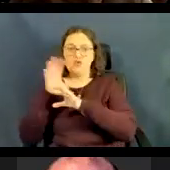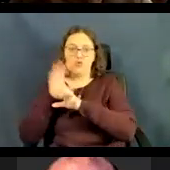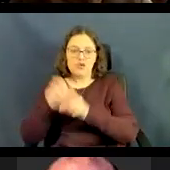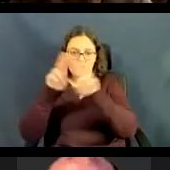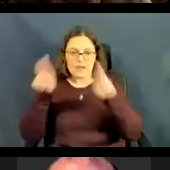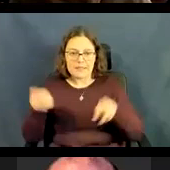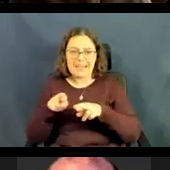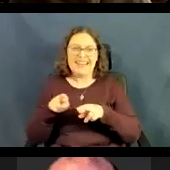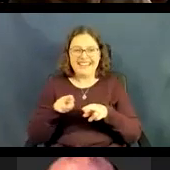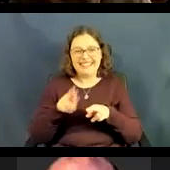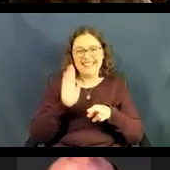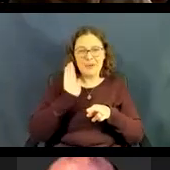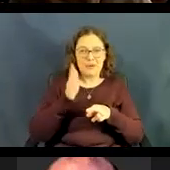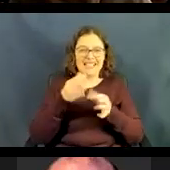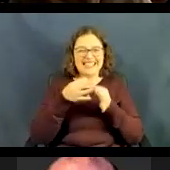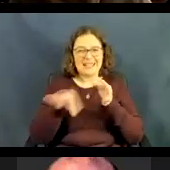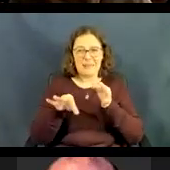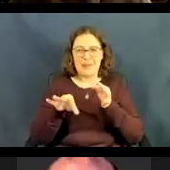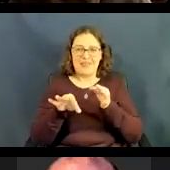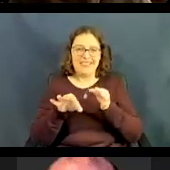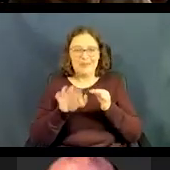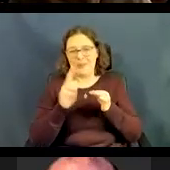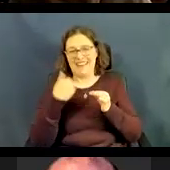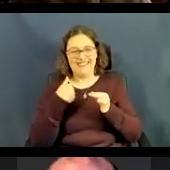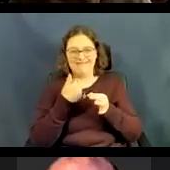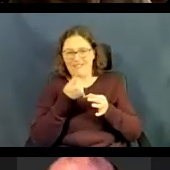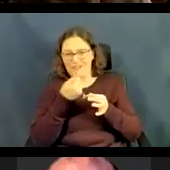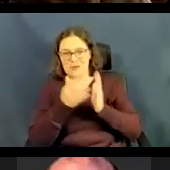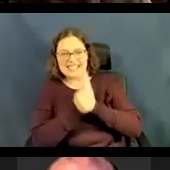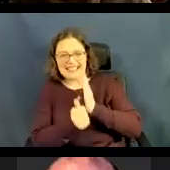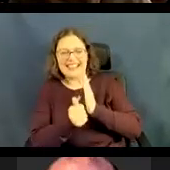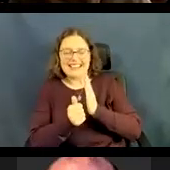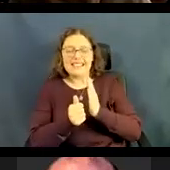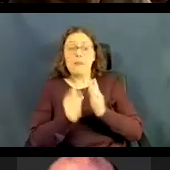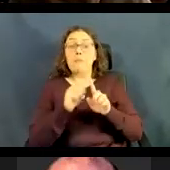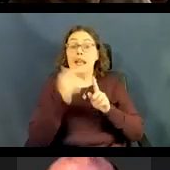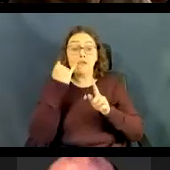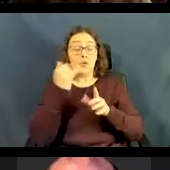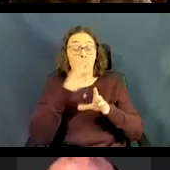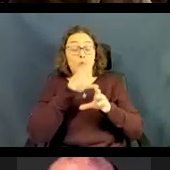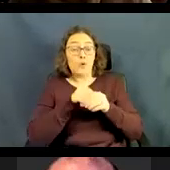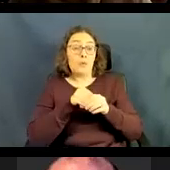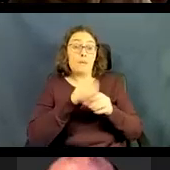So, you have the name of your new site. You have entire site clicked then you are going to say okay.